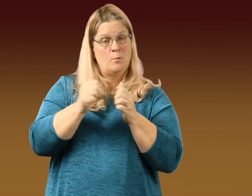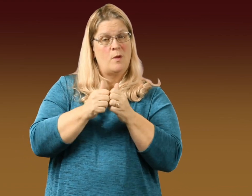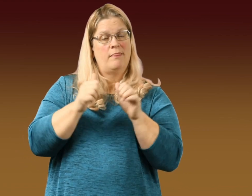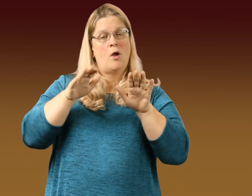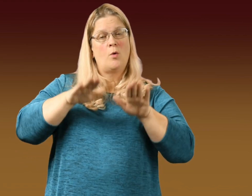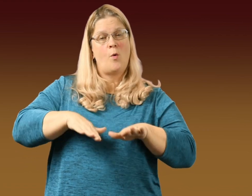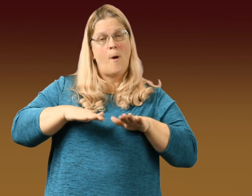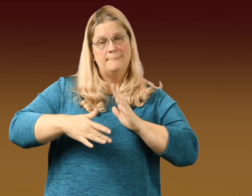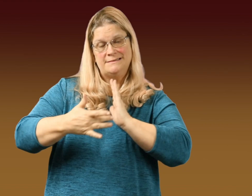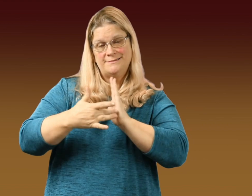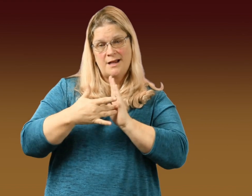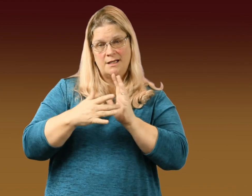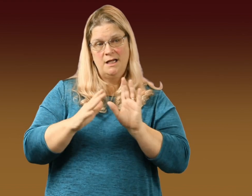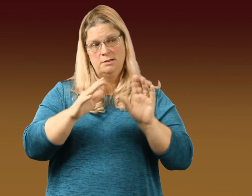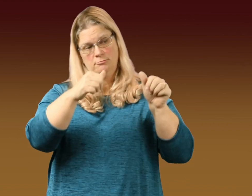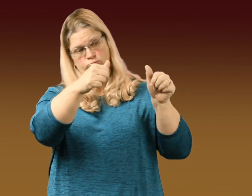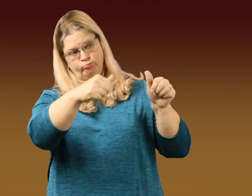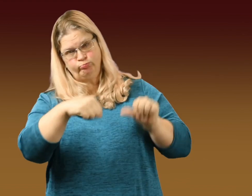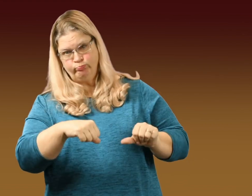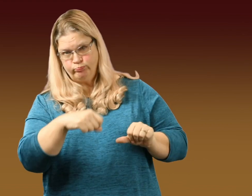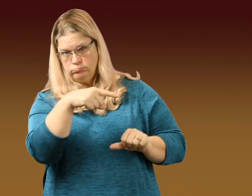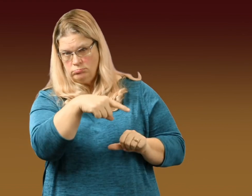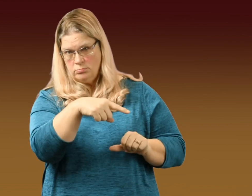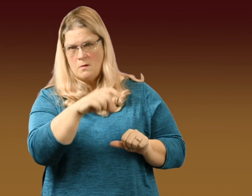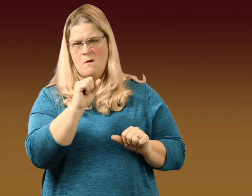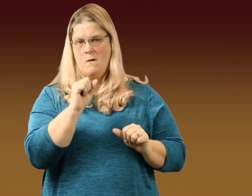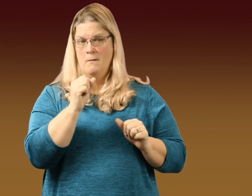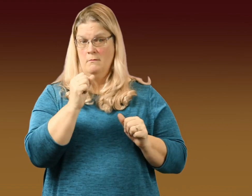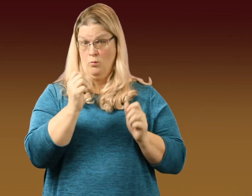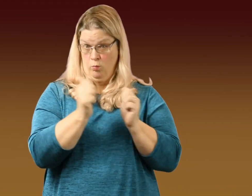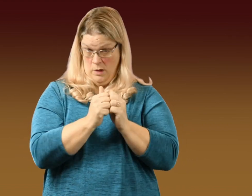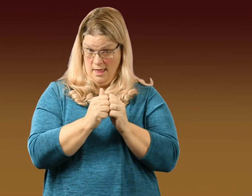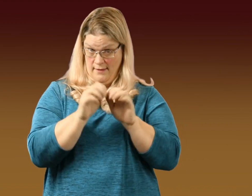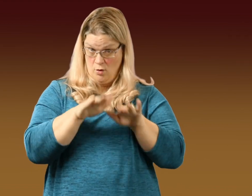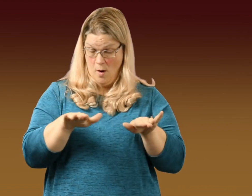Do you have a safe spot in the room, where calming techniques are posted,